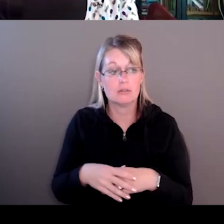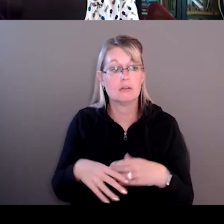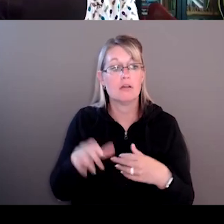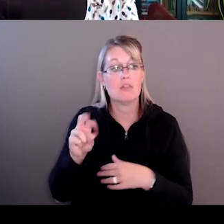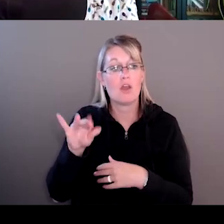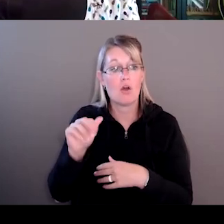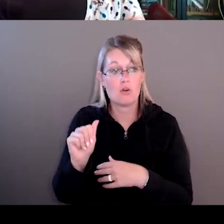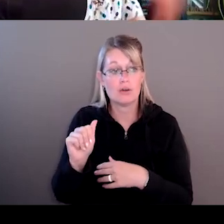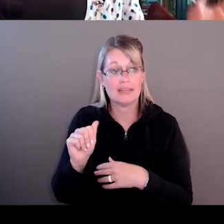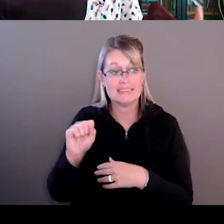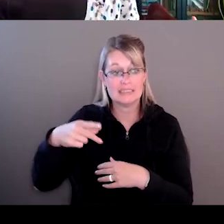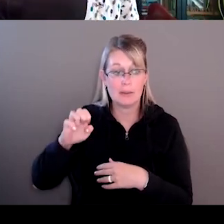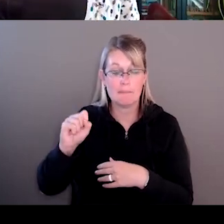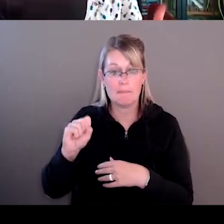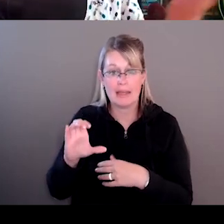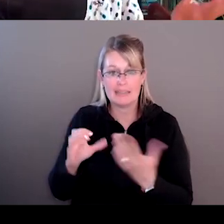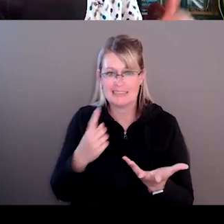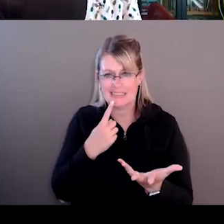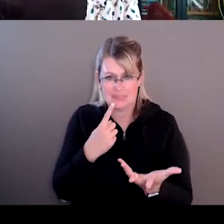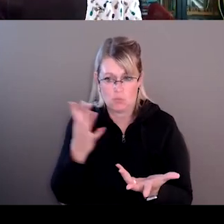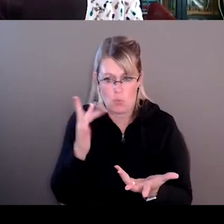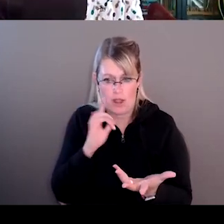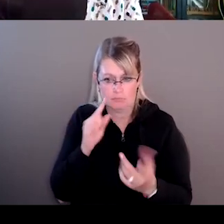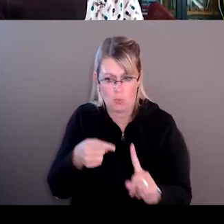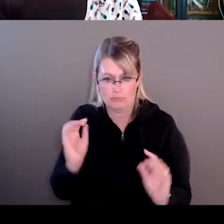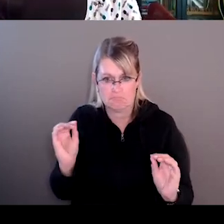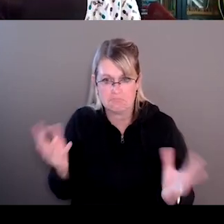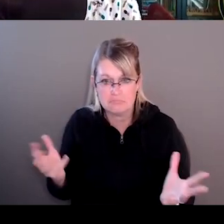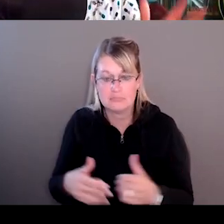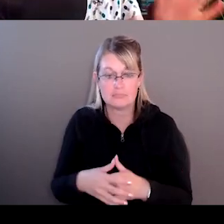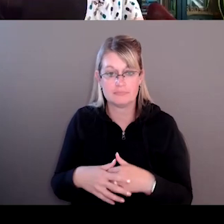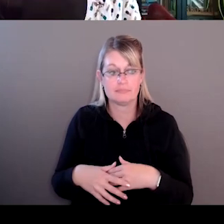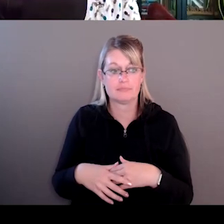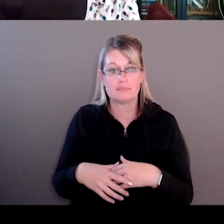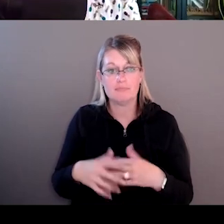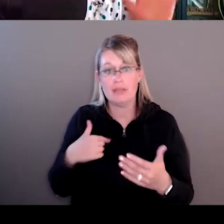using Don, you should remove the attribute completely. Cool. I may have opinions on